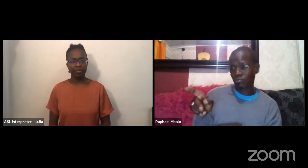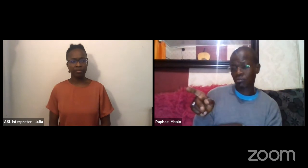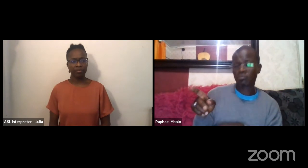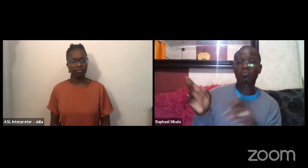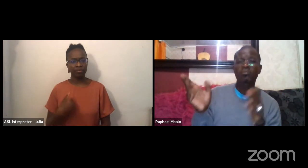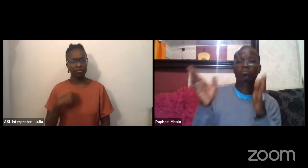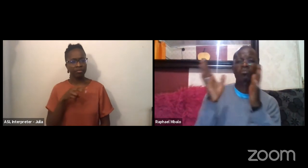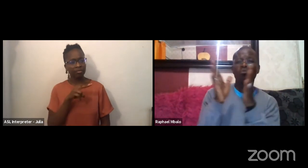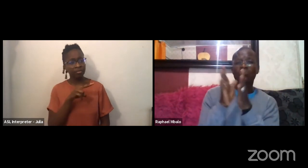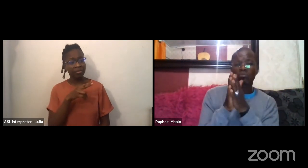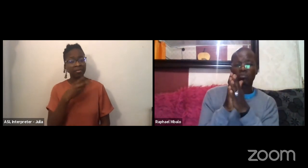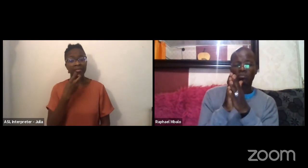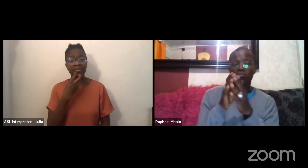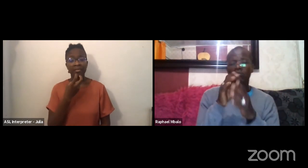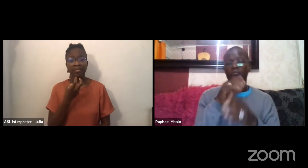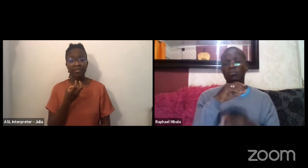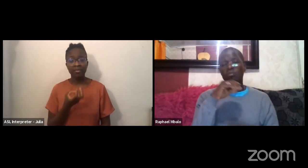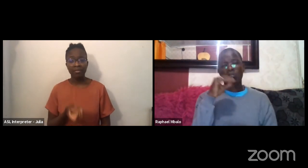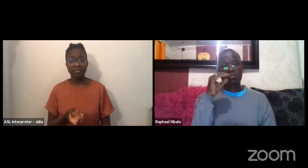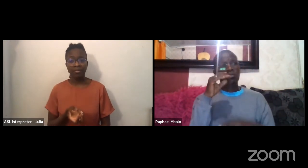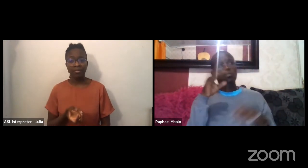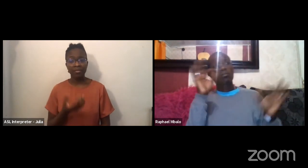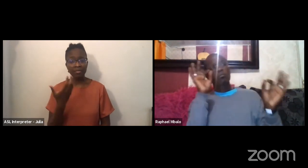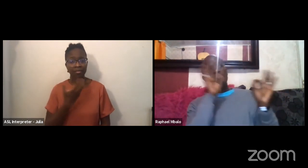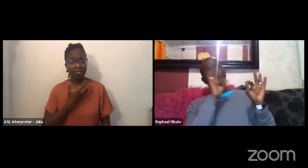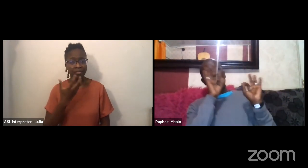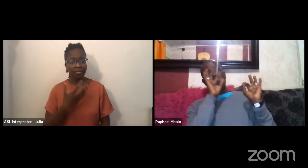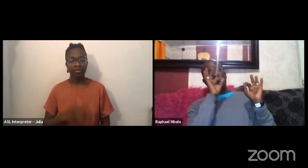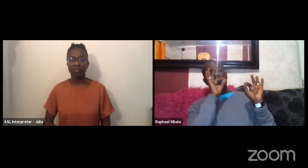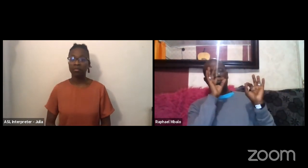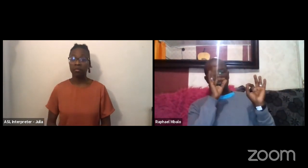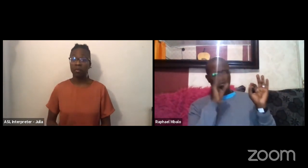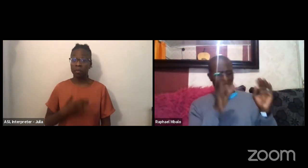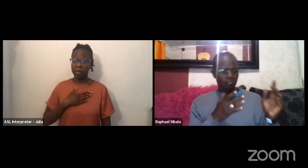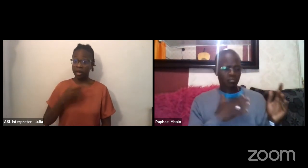Oh my great grandmother lived with her at her age older.